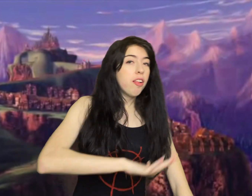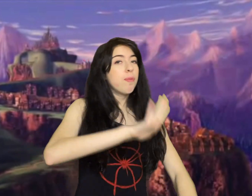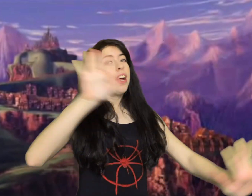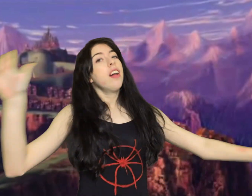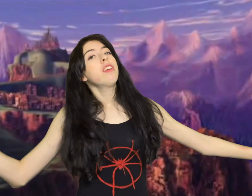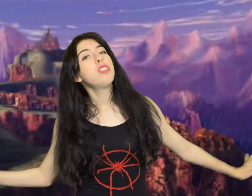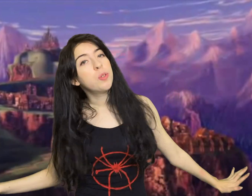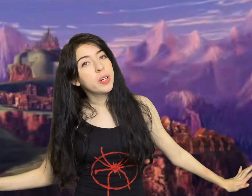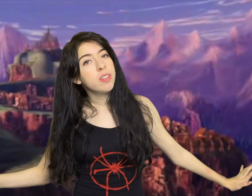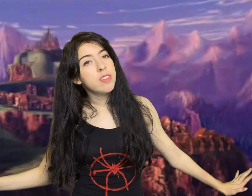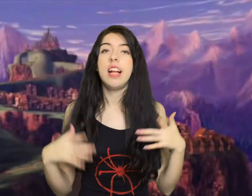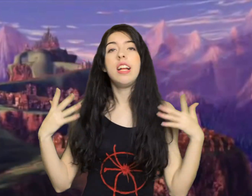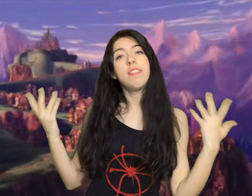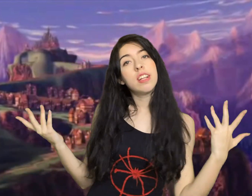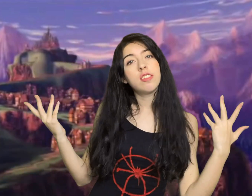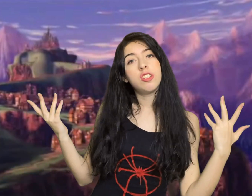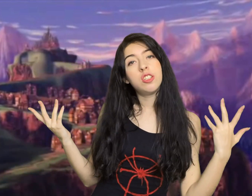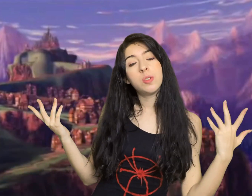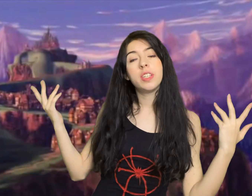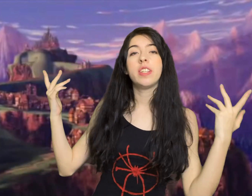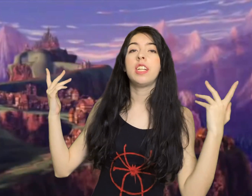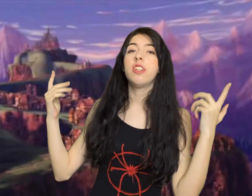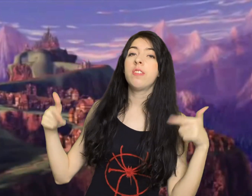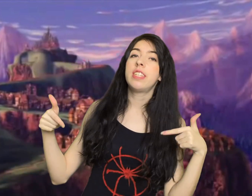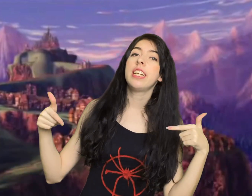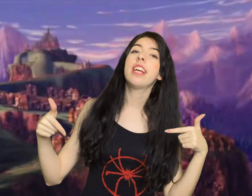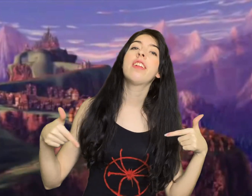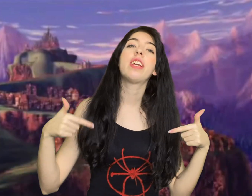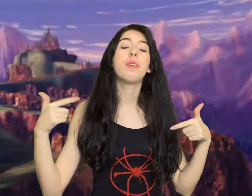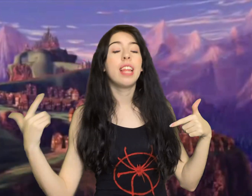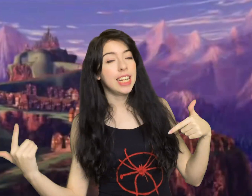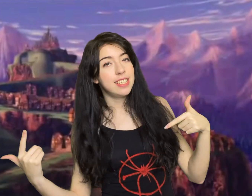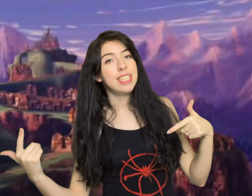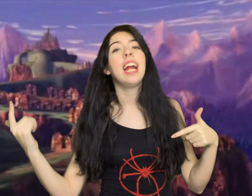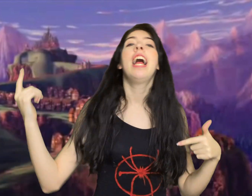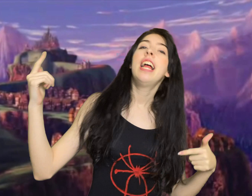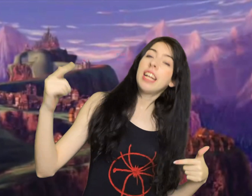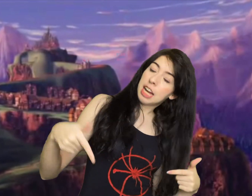my other tutorials if there's a tutorial that you don't see there that you would like to see comment